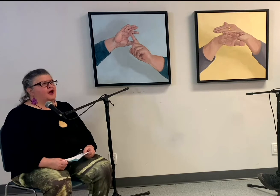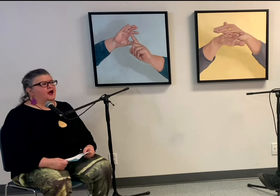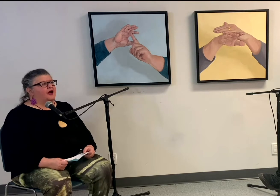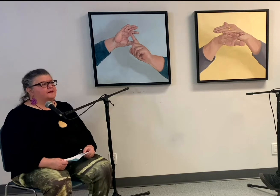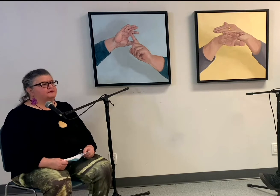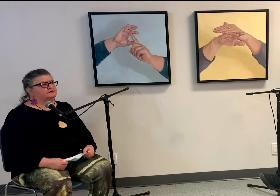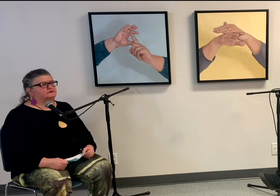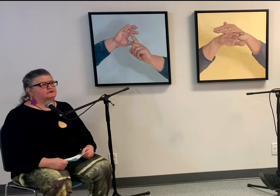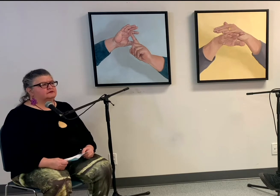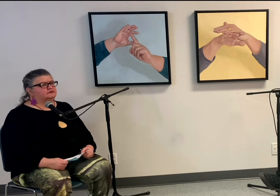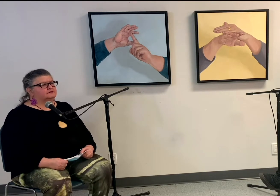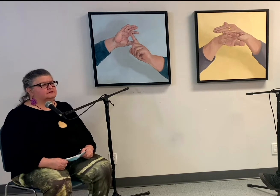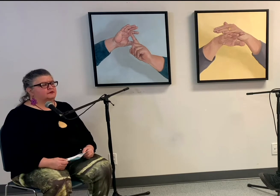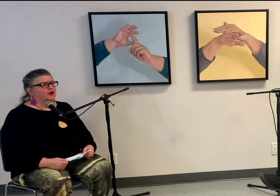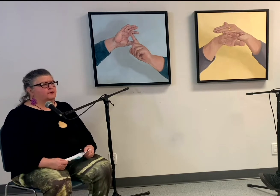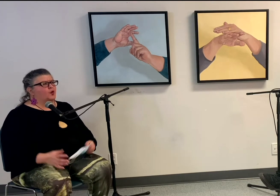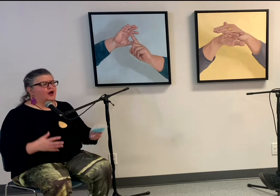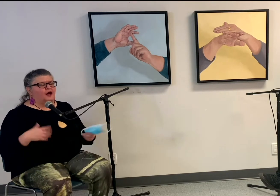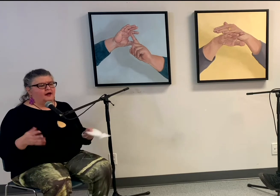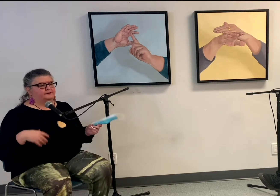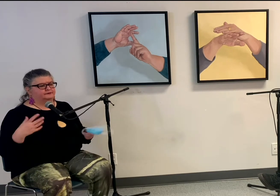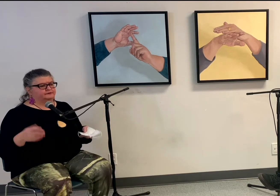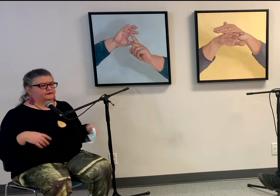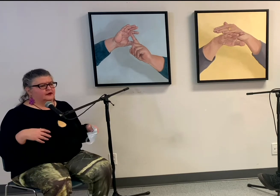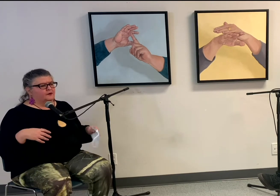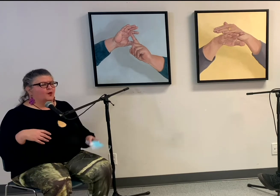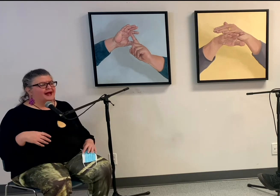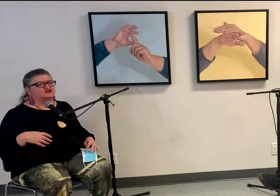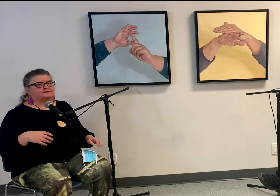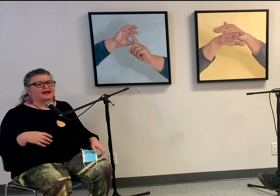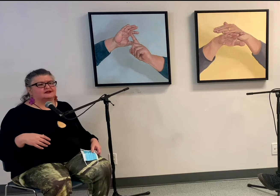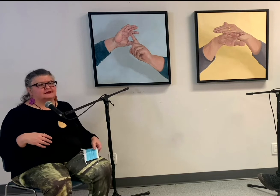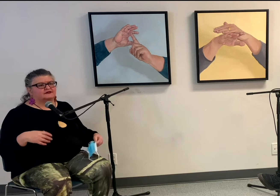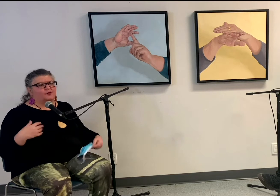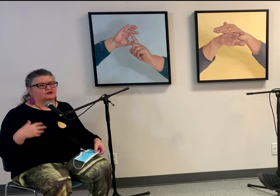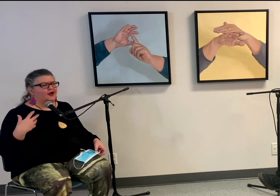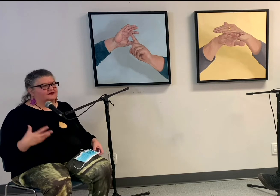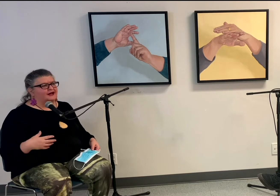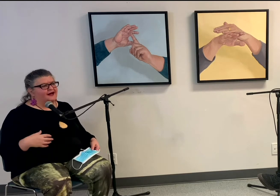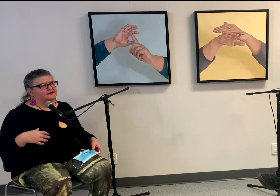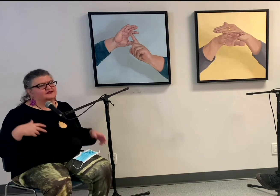Um, more um, patience, patience, if someones not understanding just